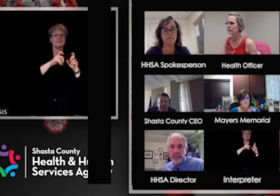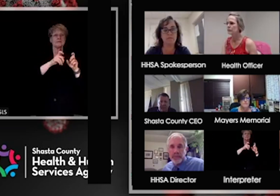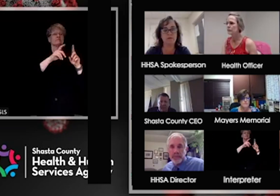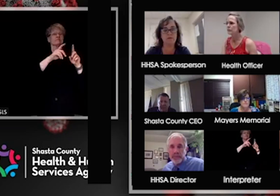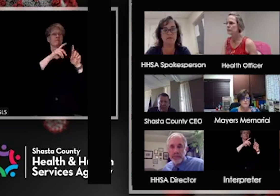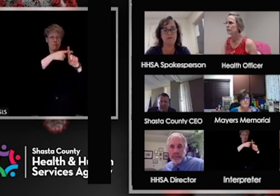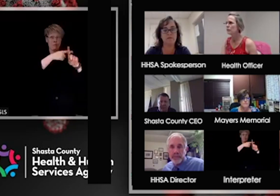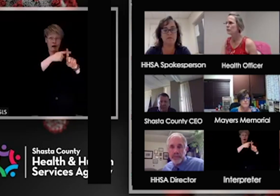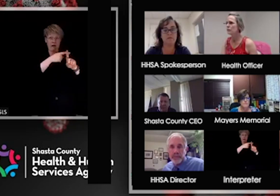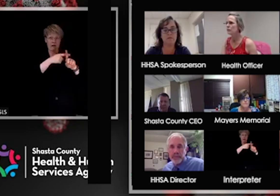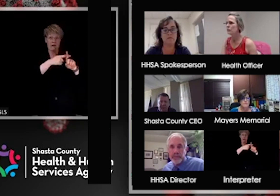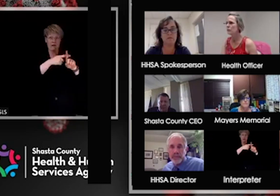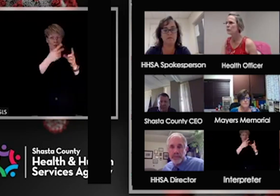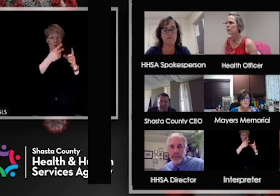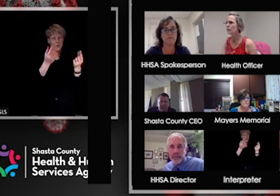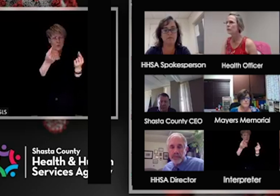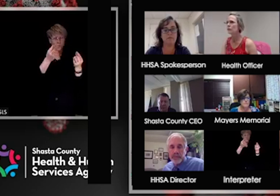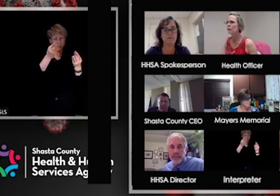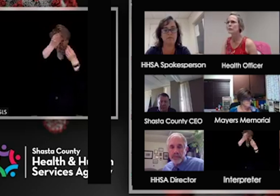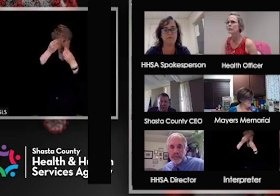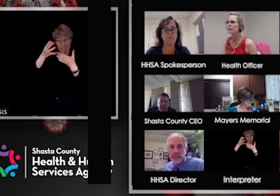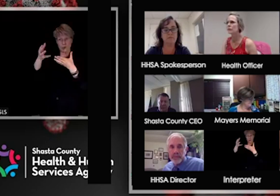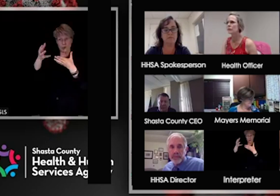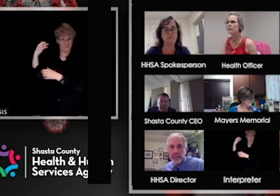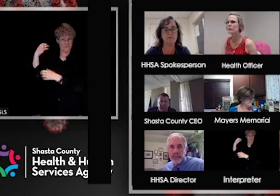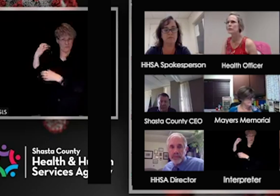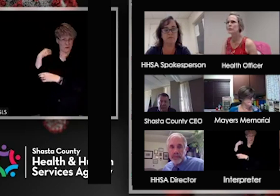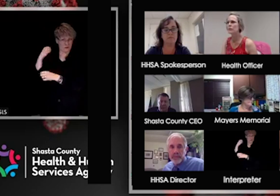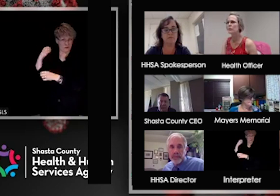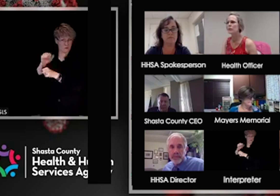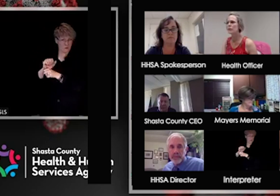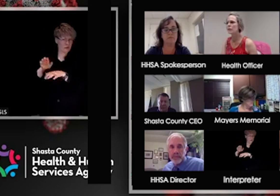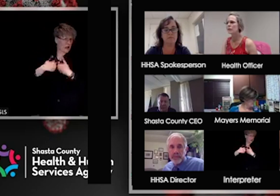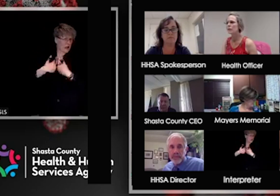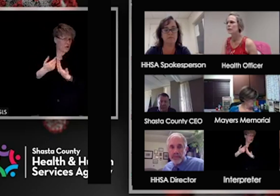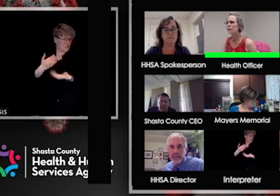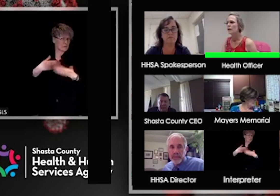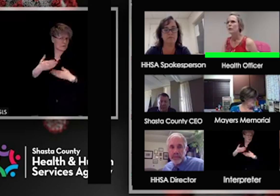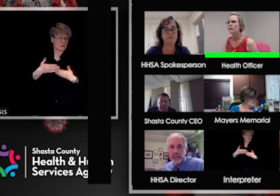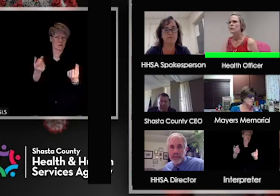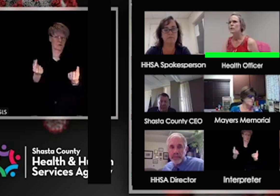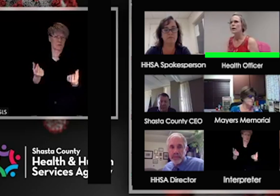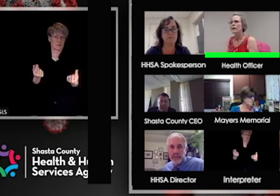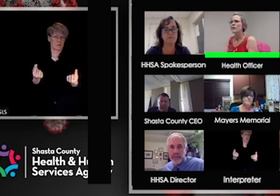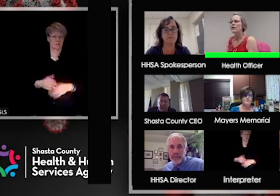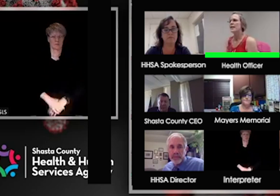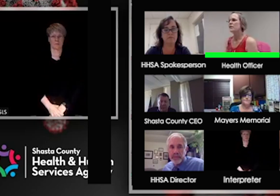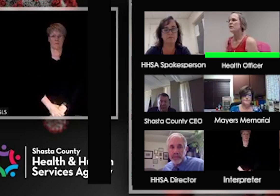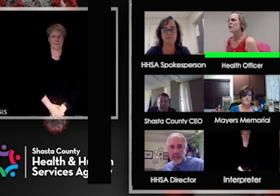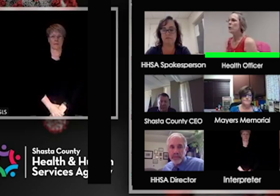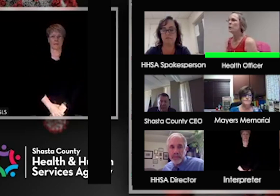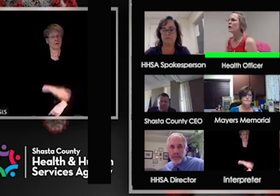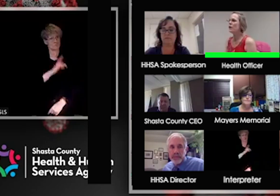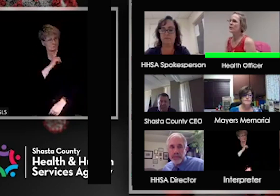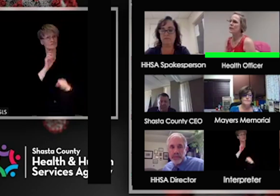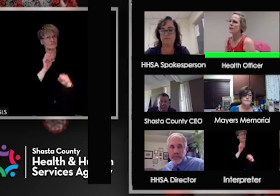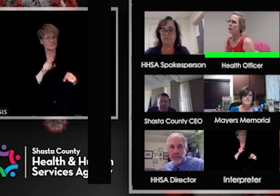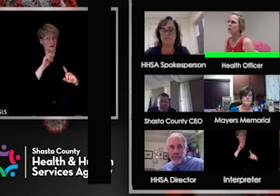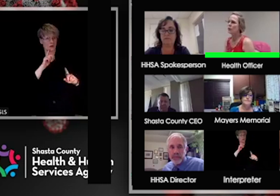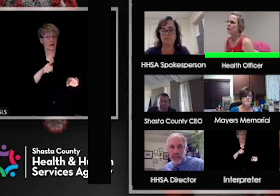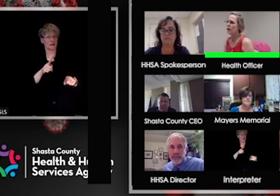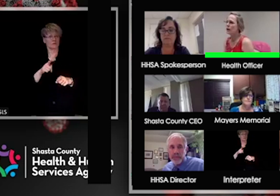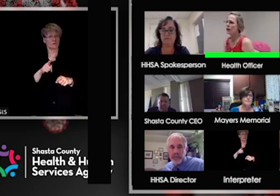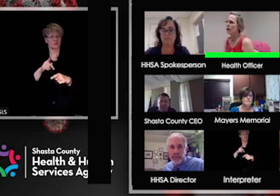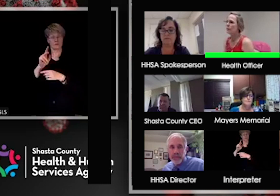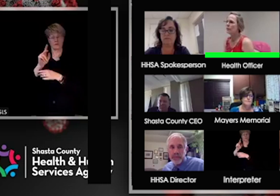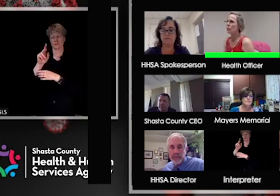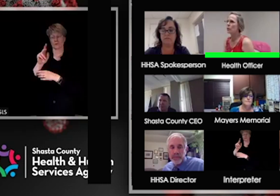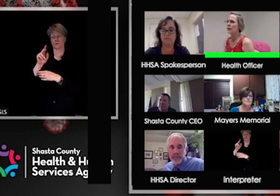positive, or how does that work? Sure, I can address that. So, we work closely